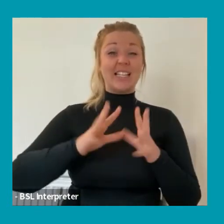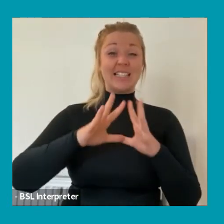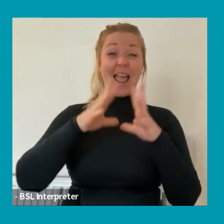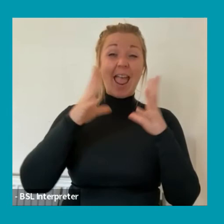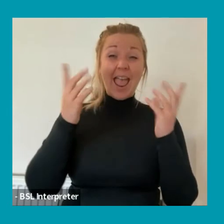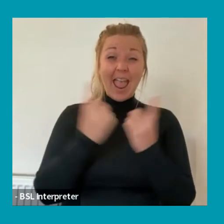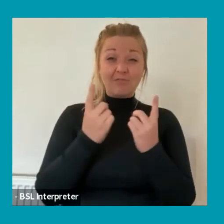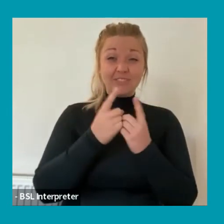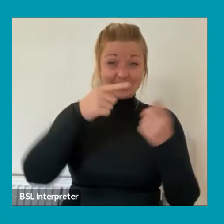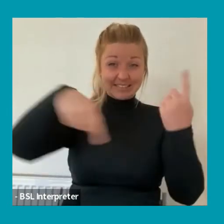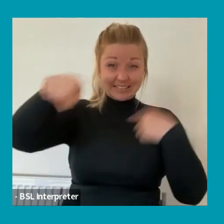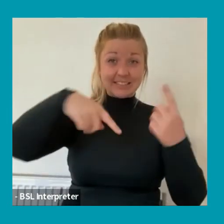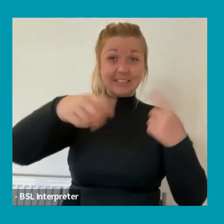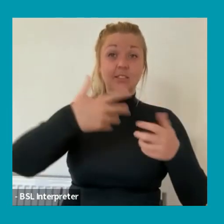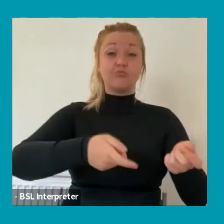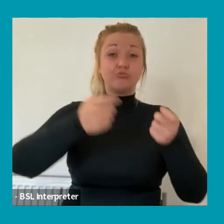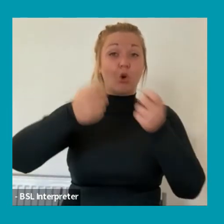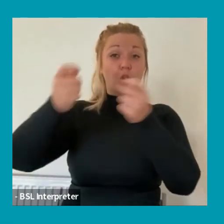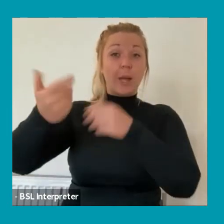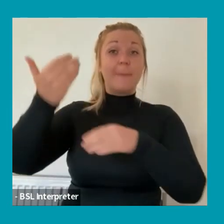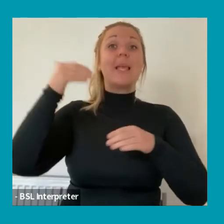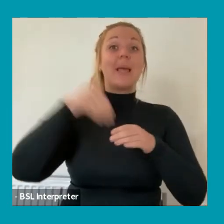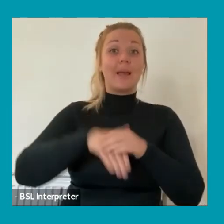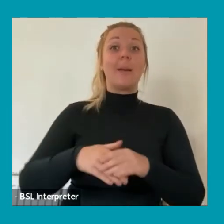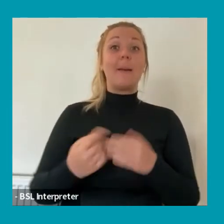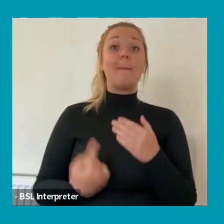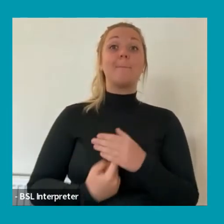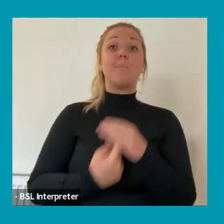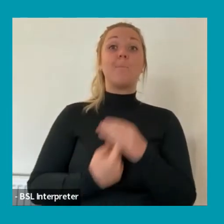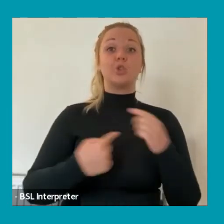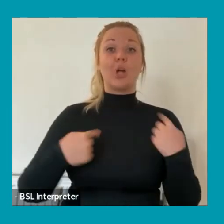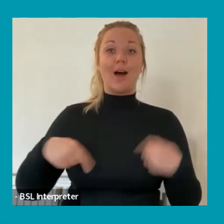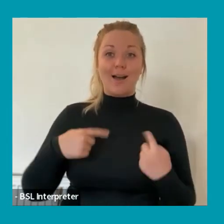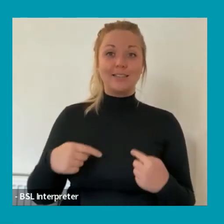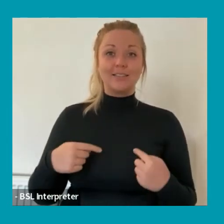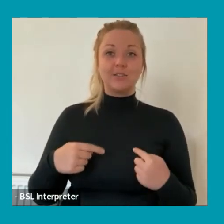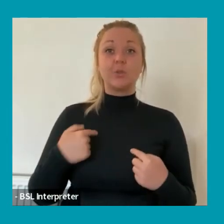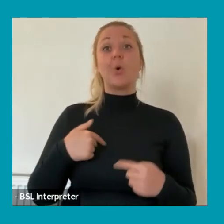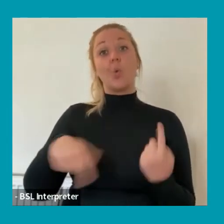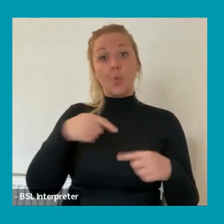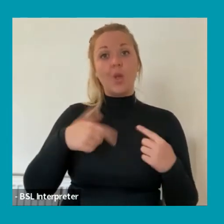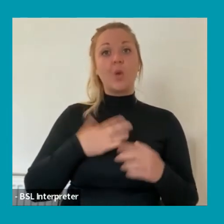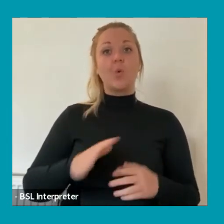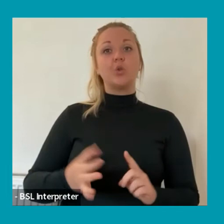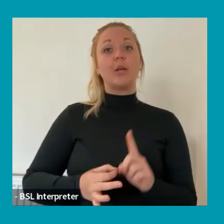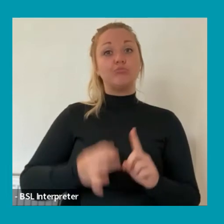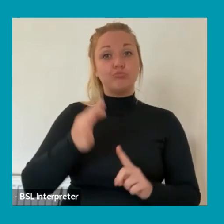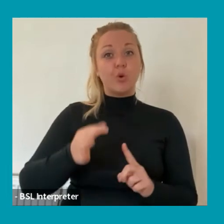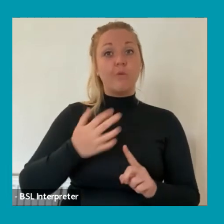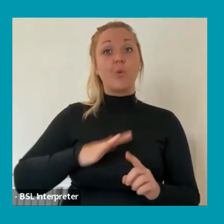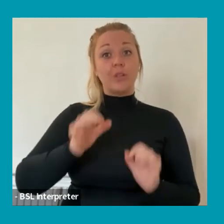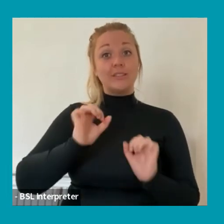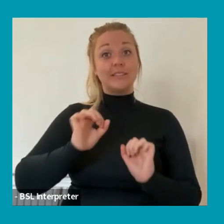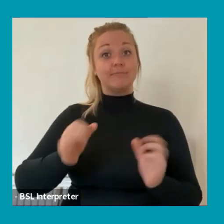And we want to improve and we want to hear your opinions and hear your voice. And do something about it.